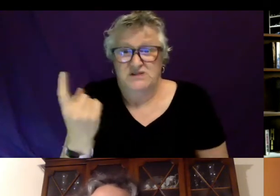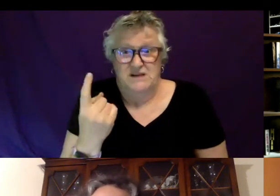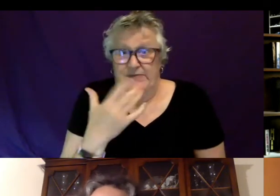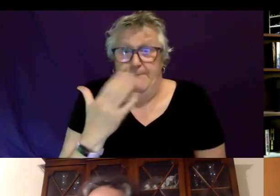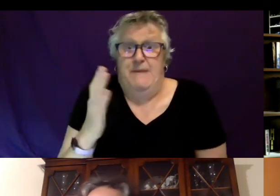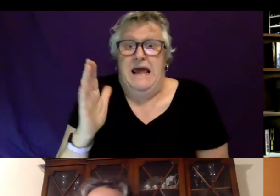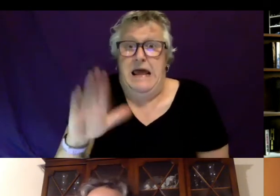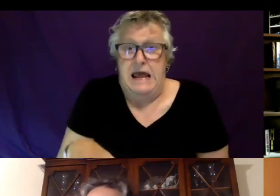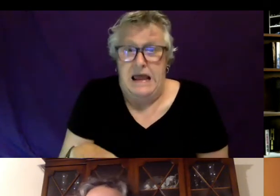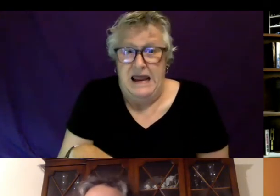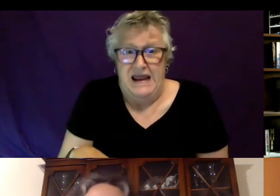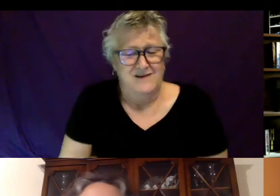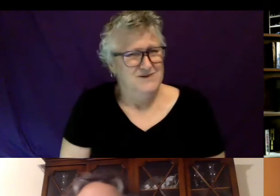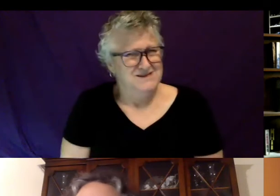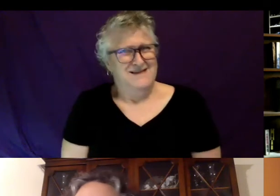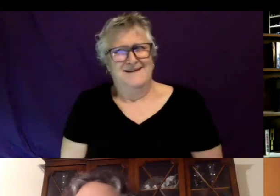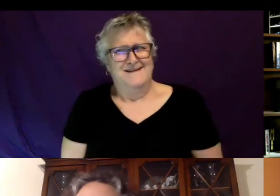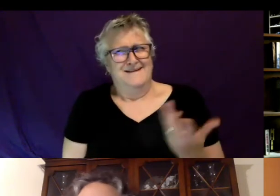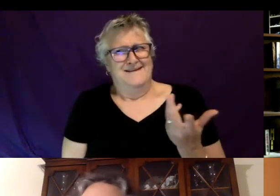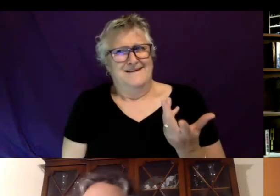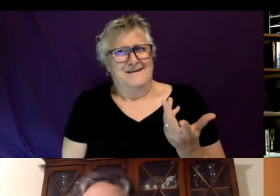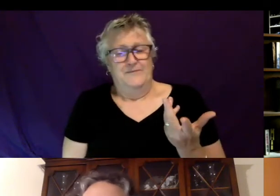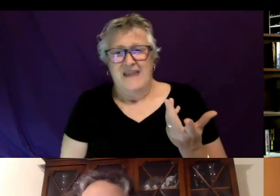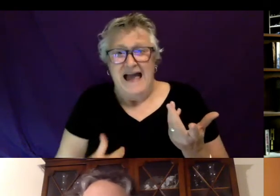It was-- I didn't have a nude model or anything like that!